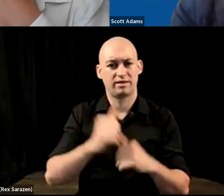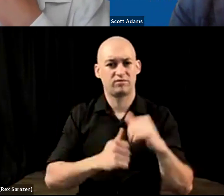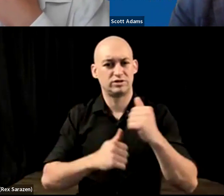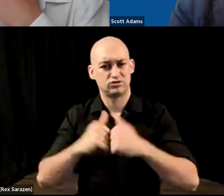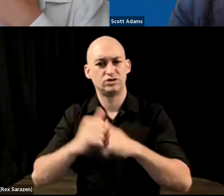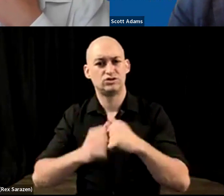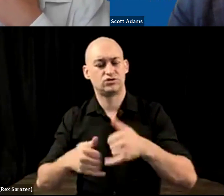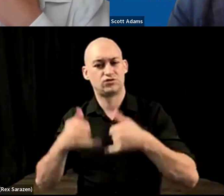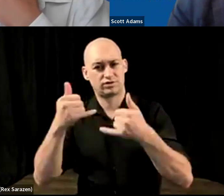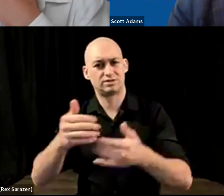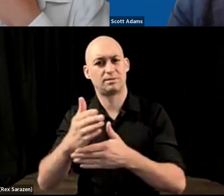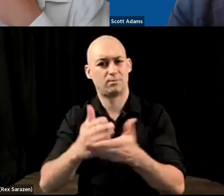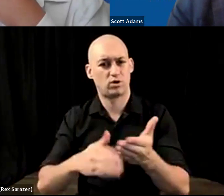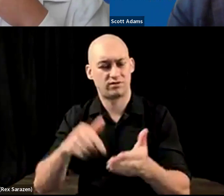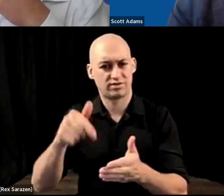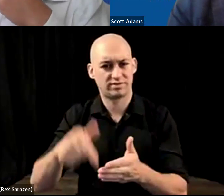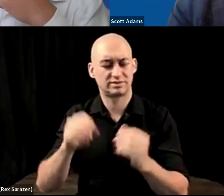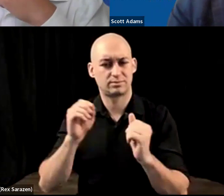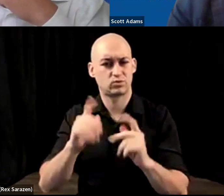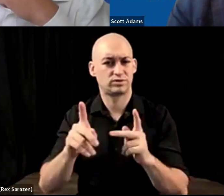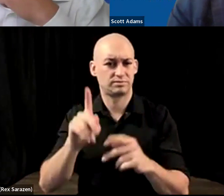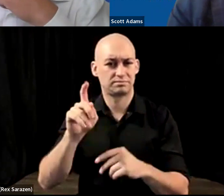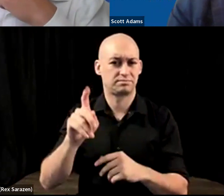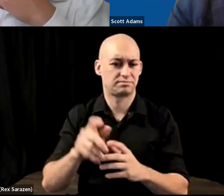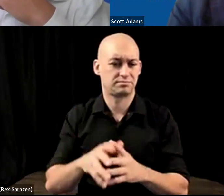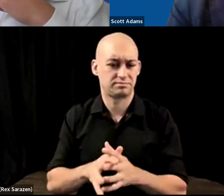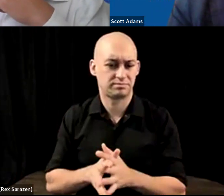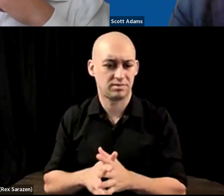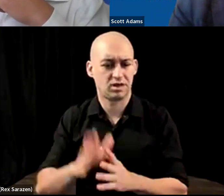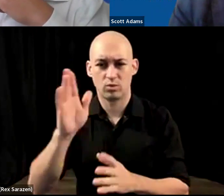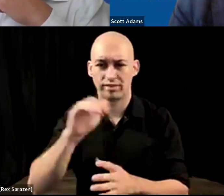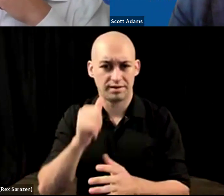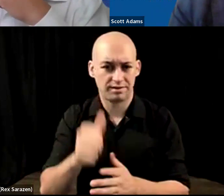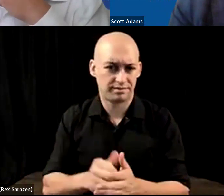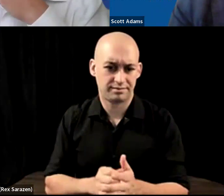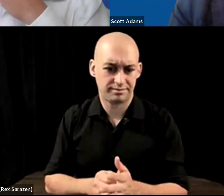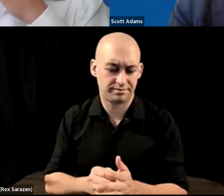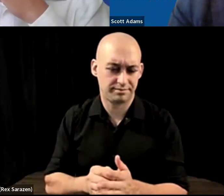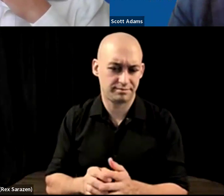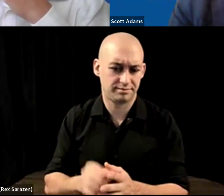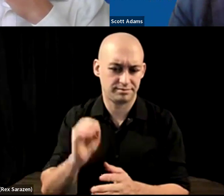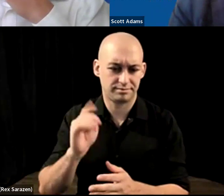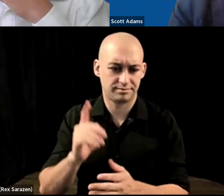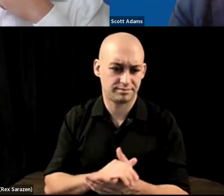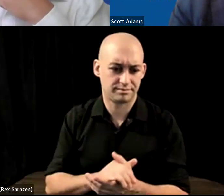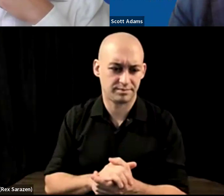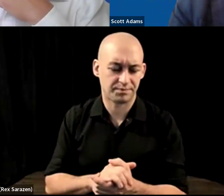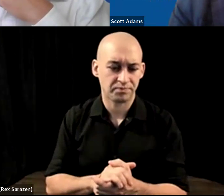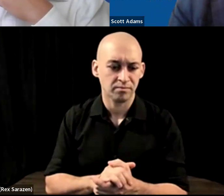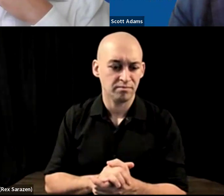a part of this opportunity? They will not. Thank you. Well. They will be a few minor exceptions,